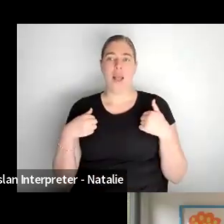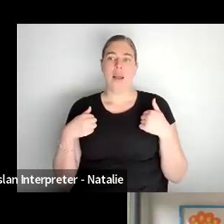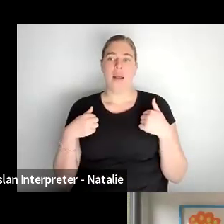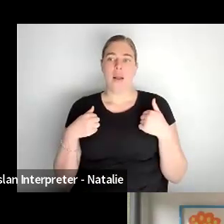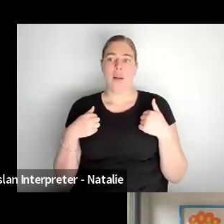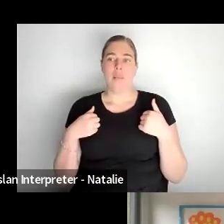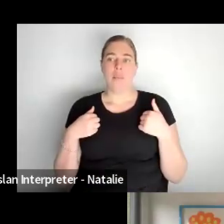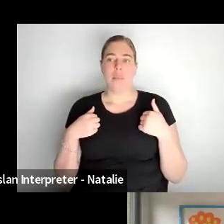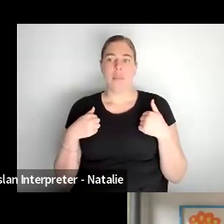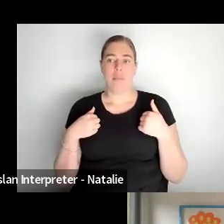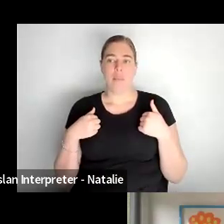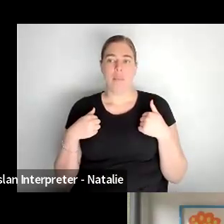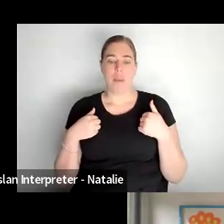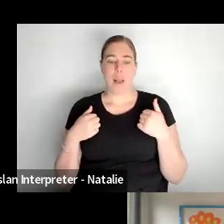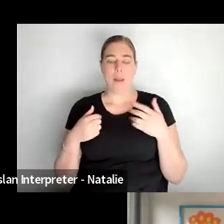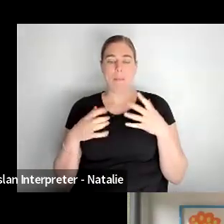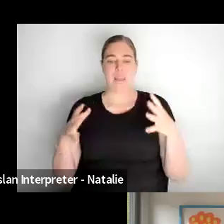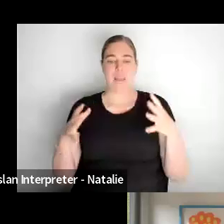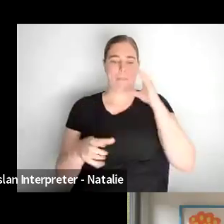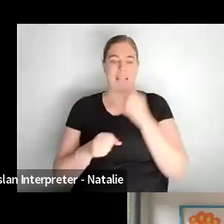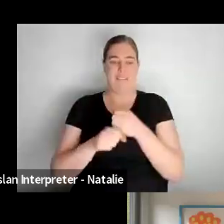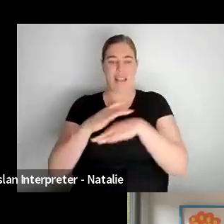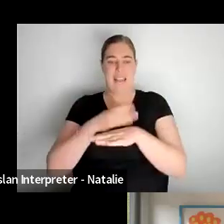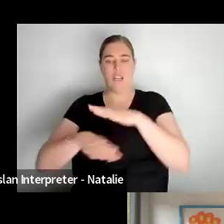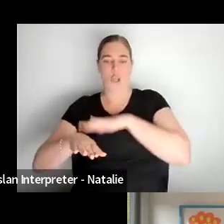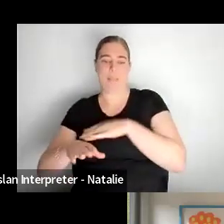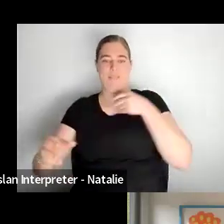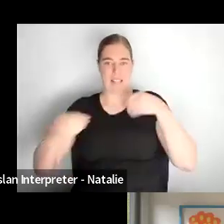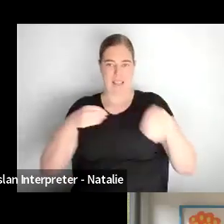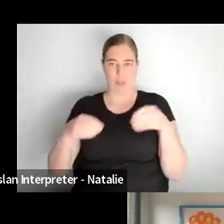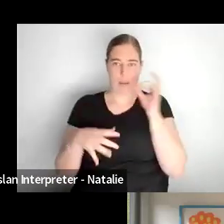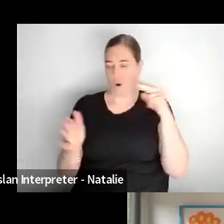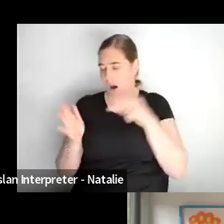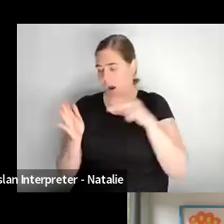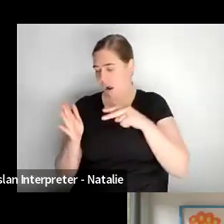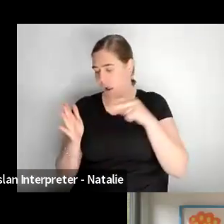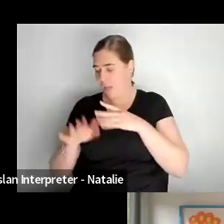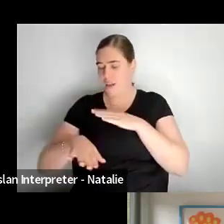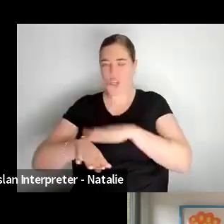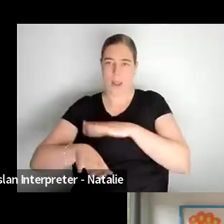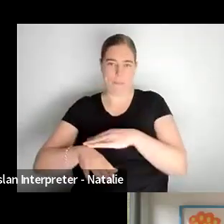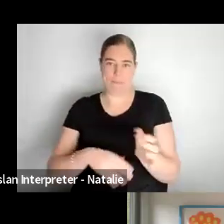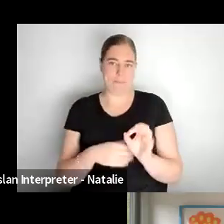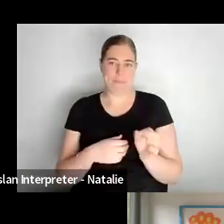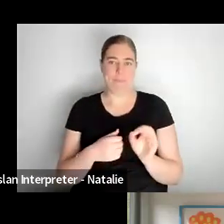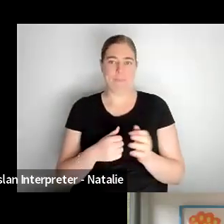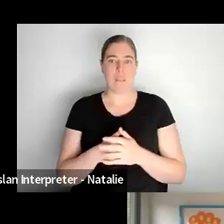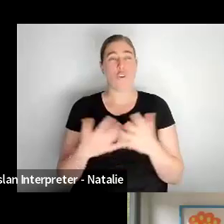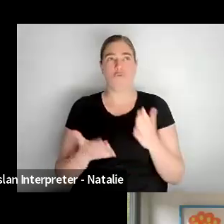being a construct and I'm not looking at the time all the time. So I'm really unsure how to answer